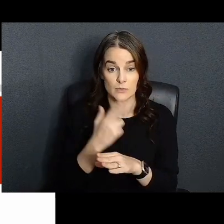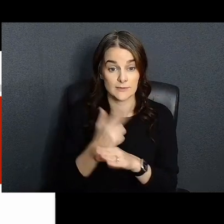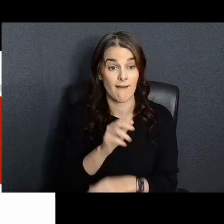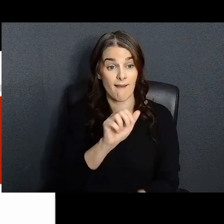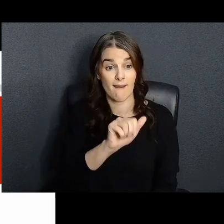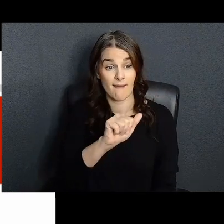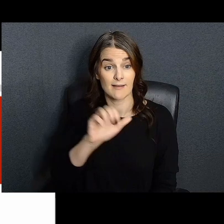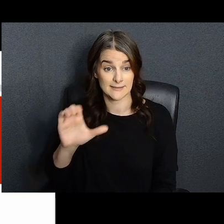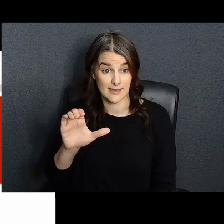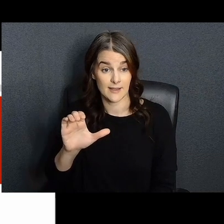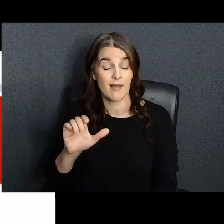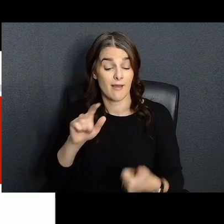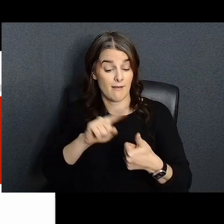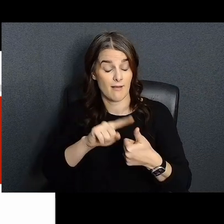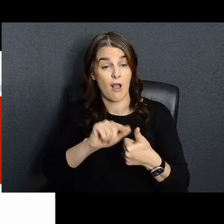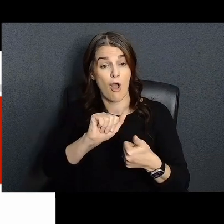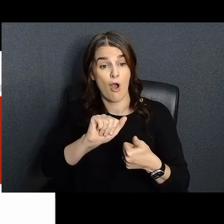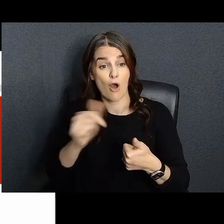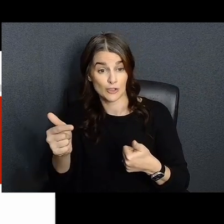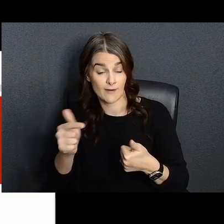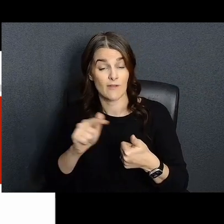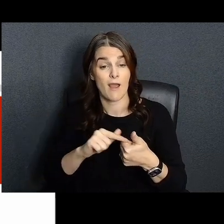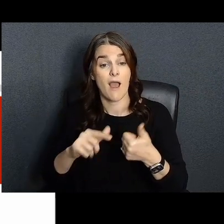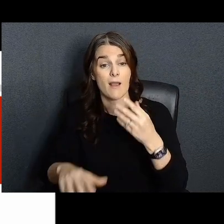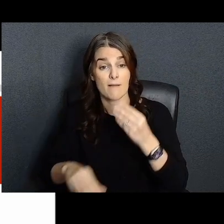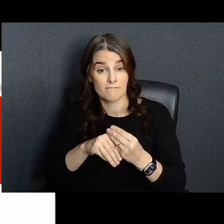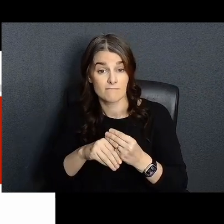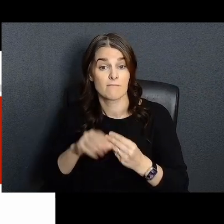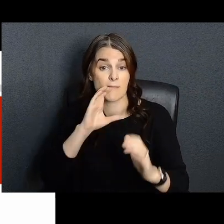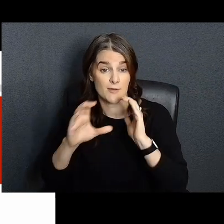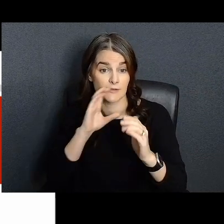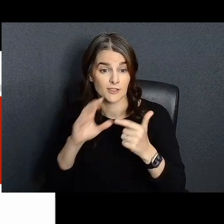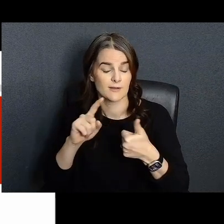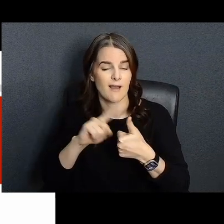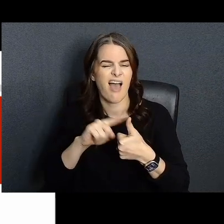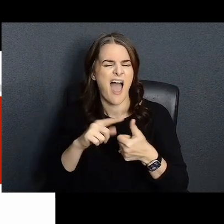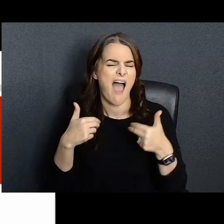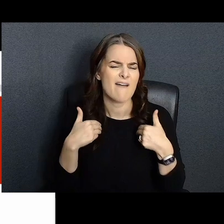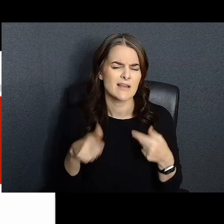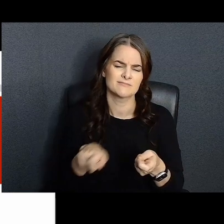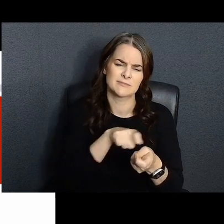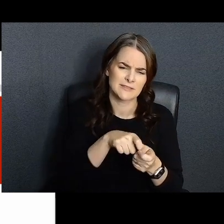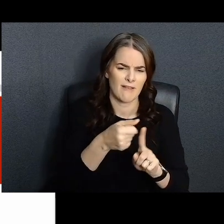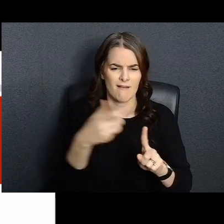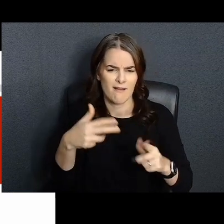Communication. There's a slide, as well, dedicated to a more specific definition of this term,